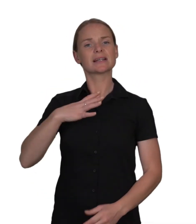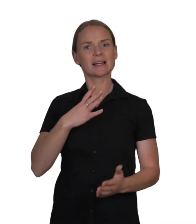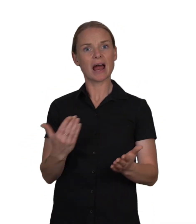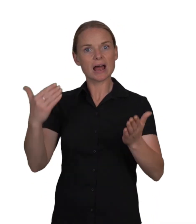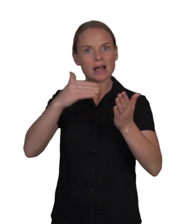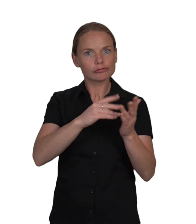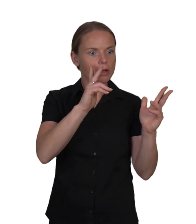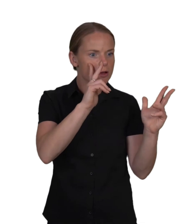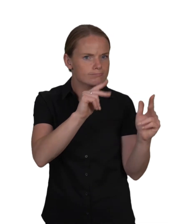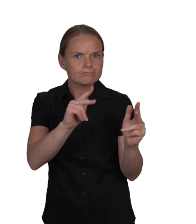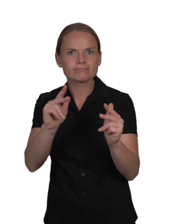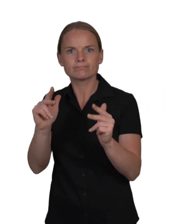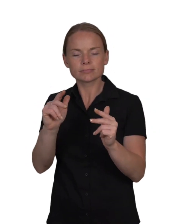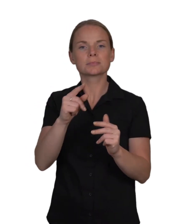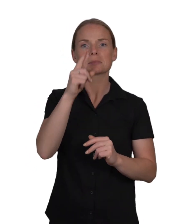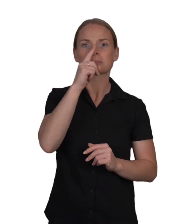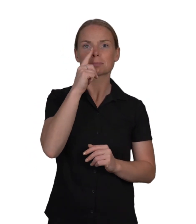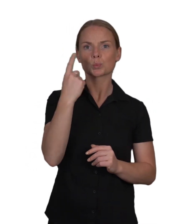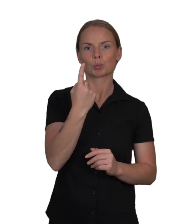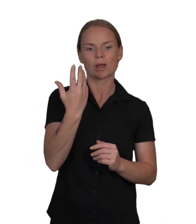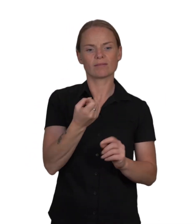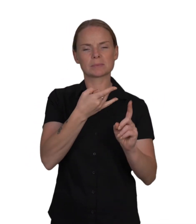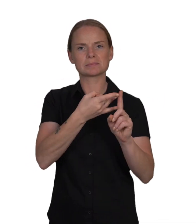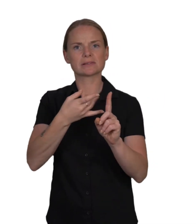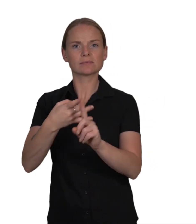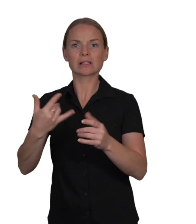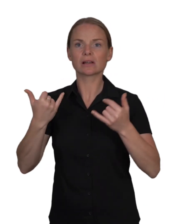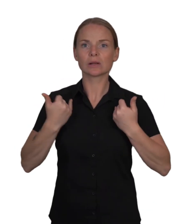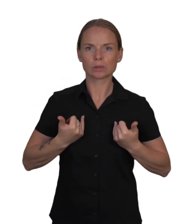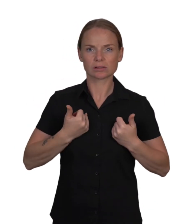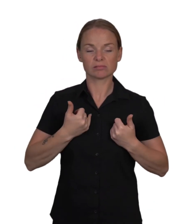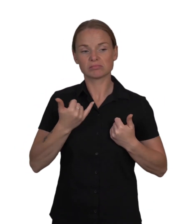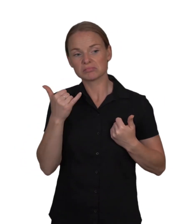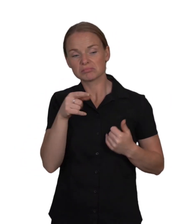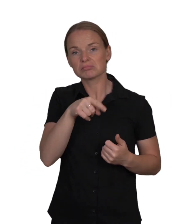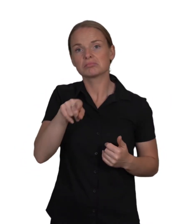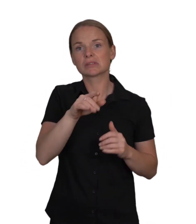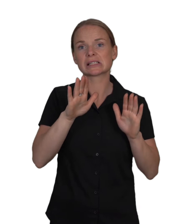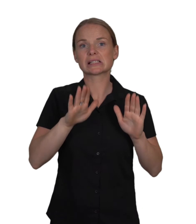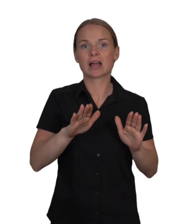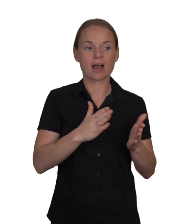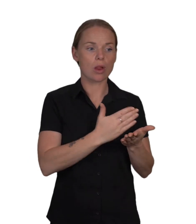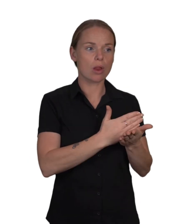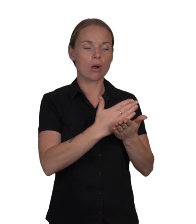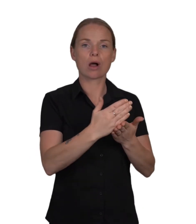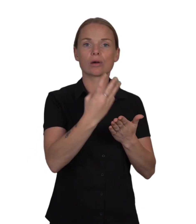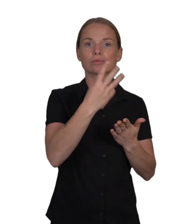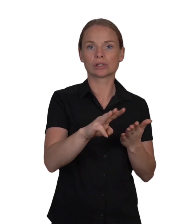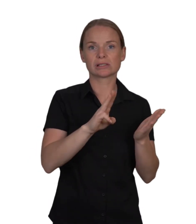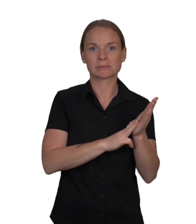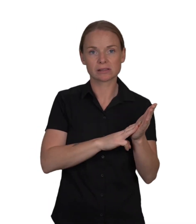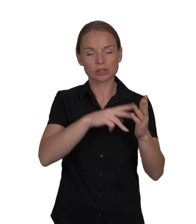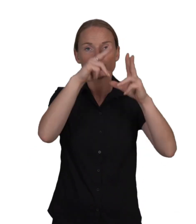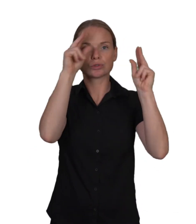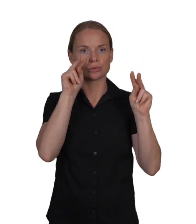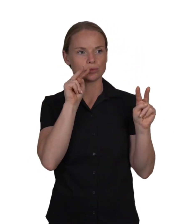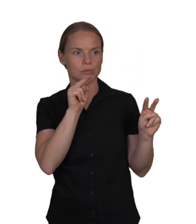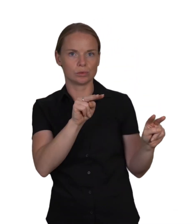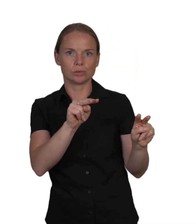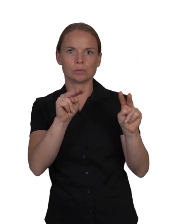People with certain conditions may need additional precautions such as staying for 30 minutes of observation